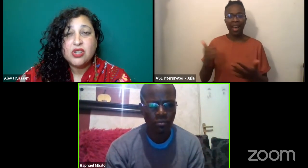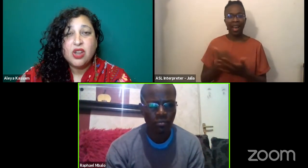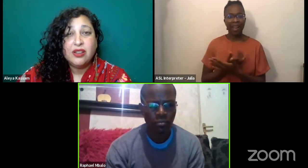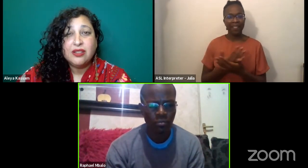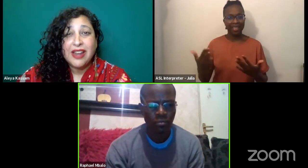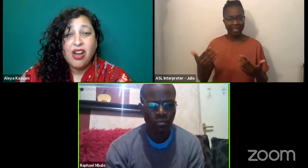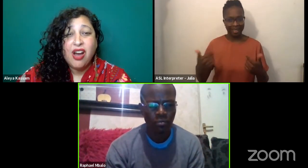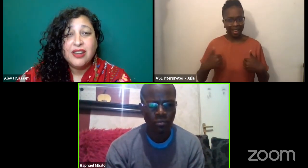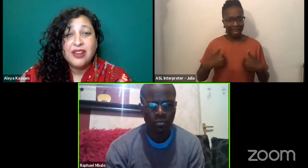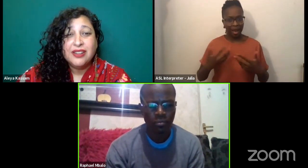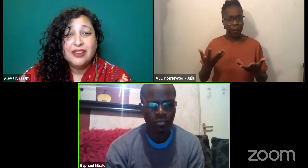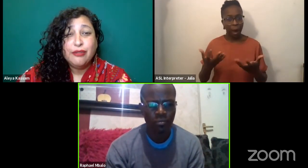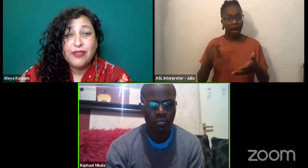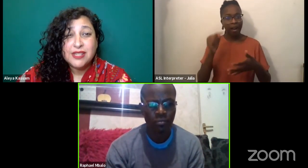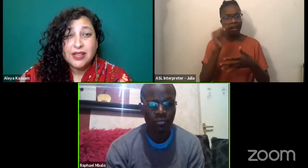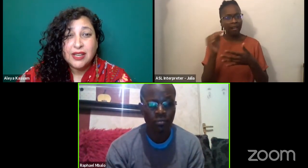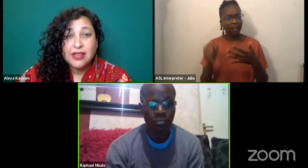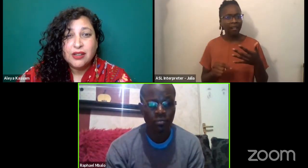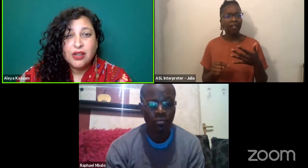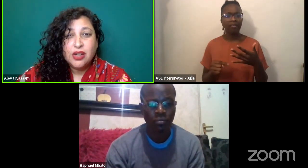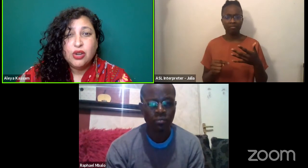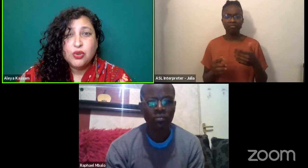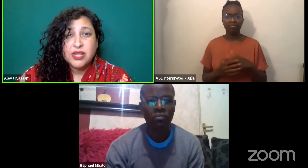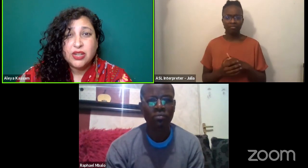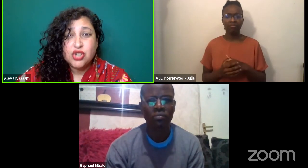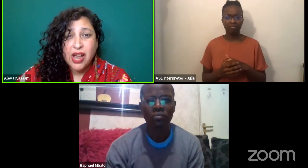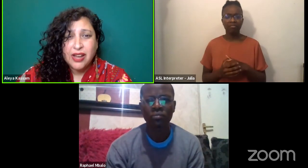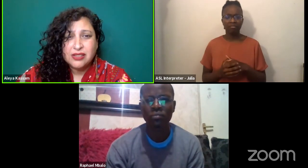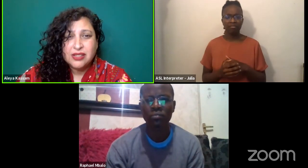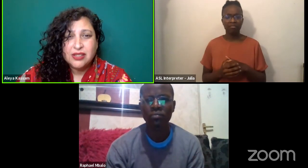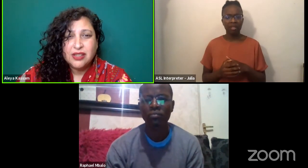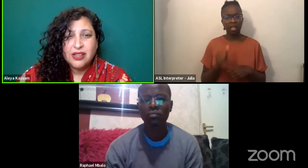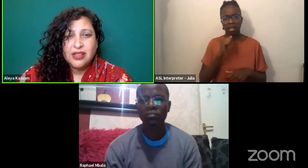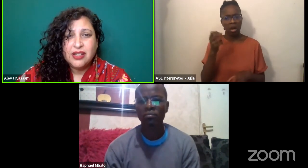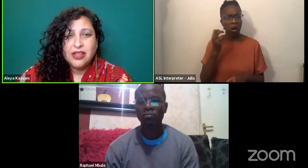It's not that hard, physically losing a child.